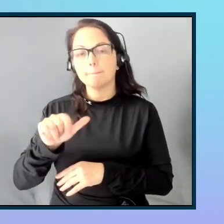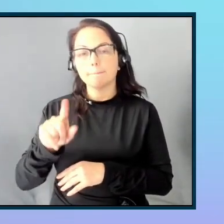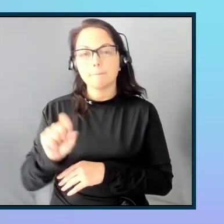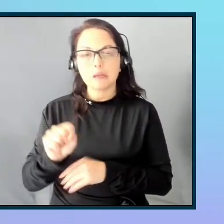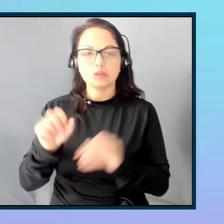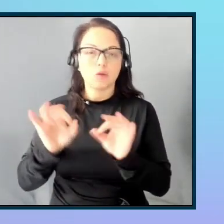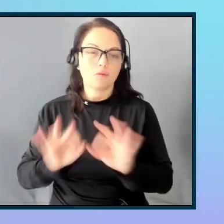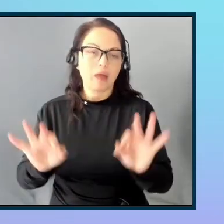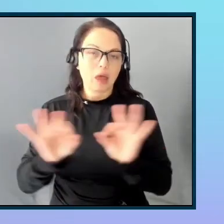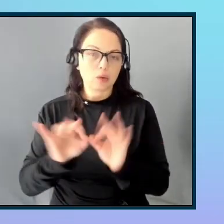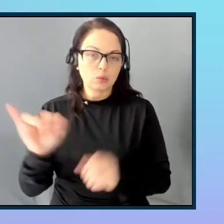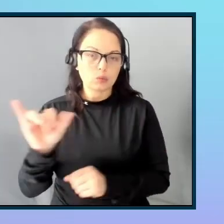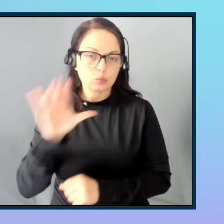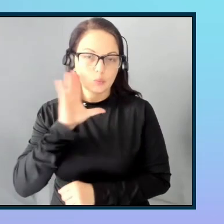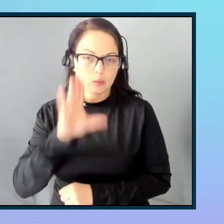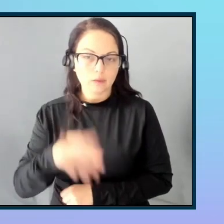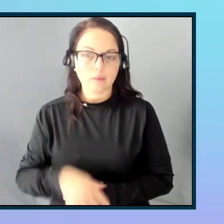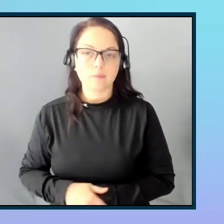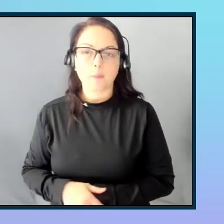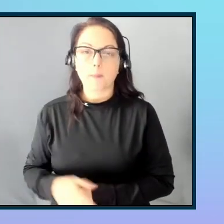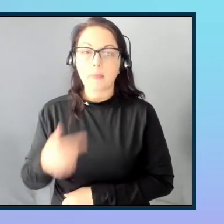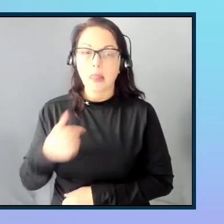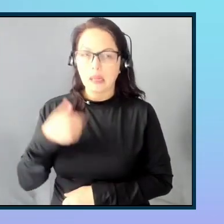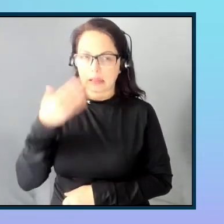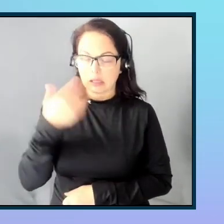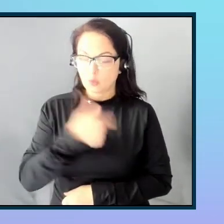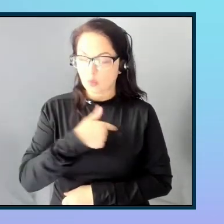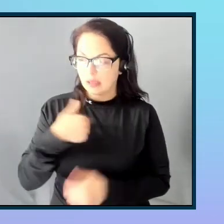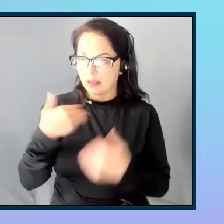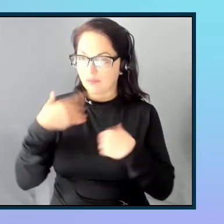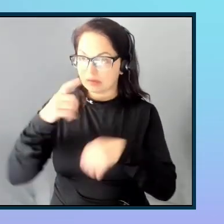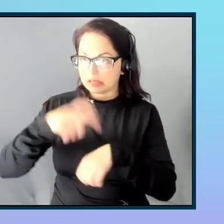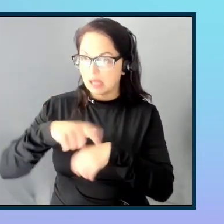Okay and then I think we have time for one more. Yes.